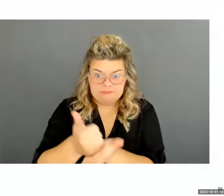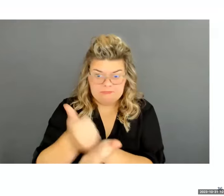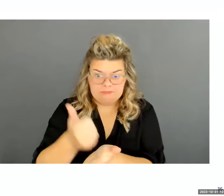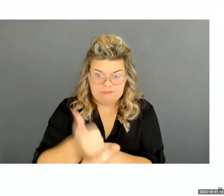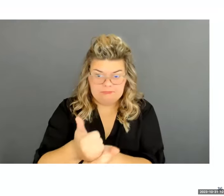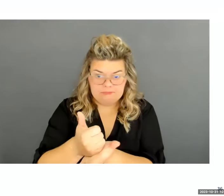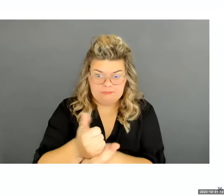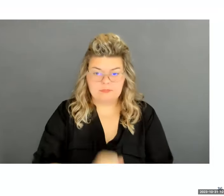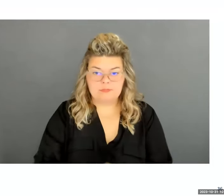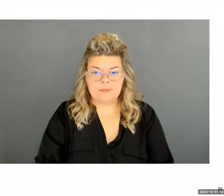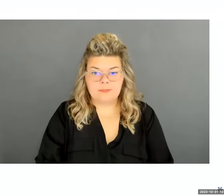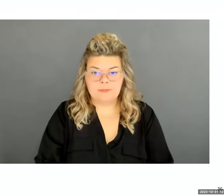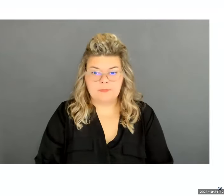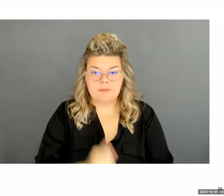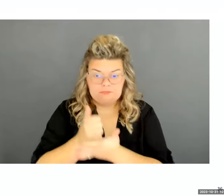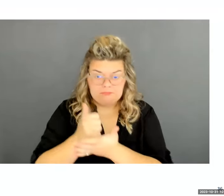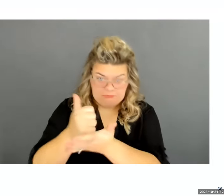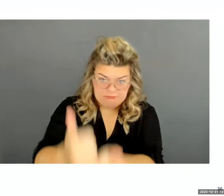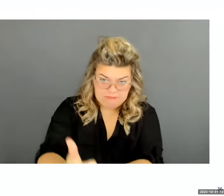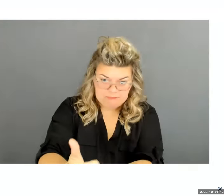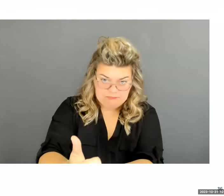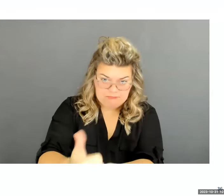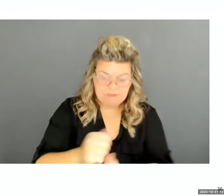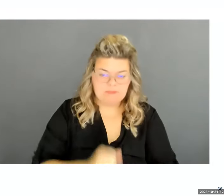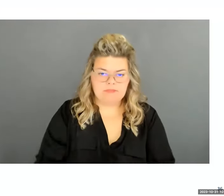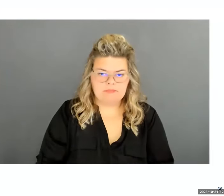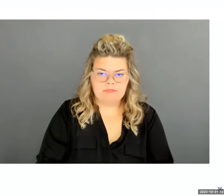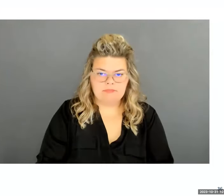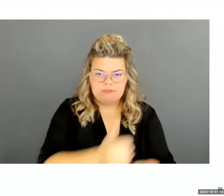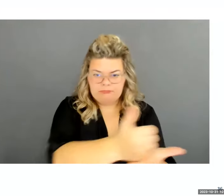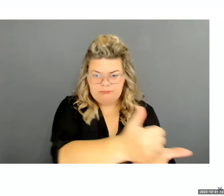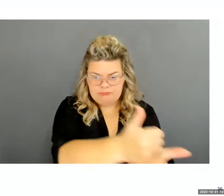But this sign, the way that is set up in space,